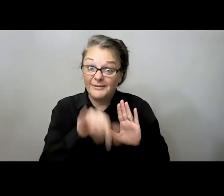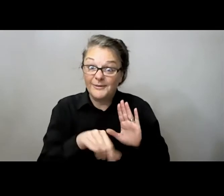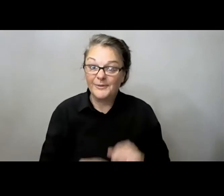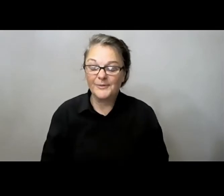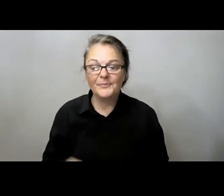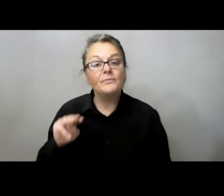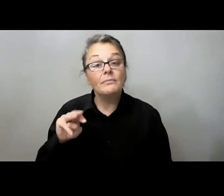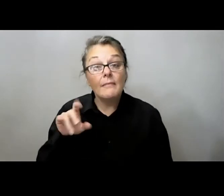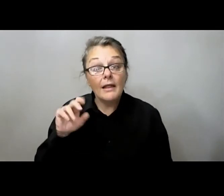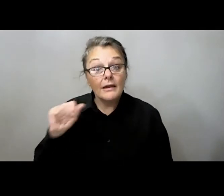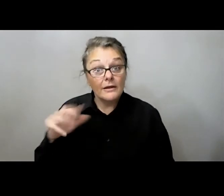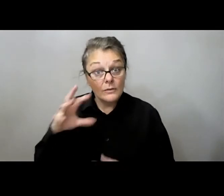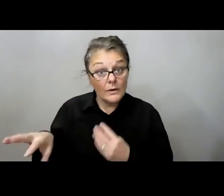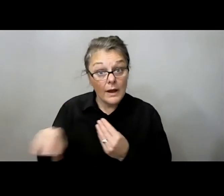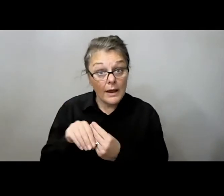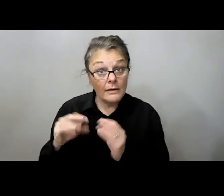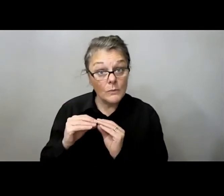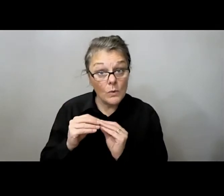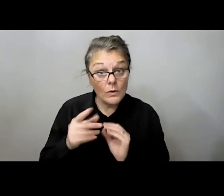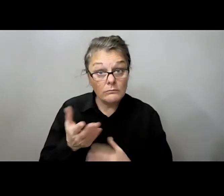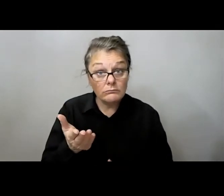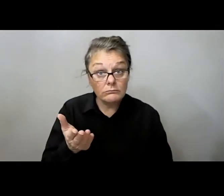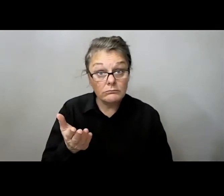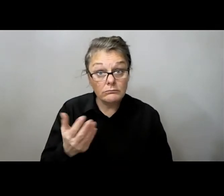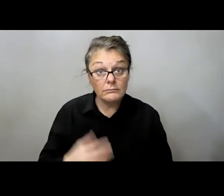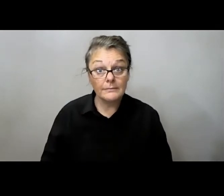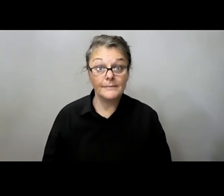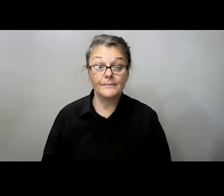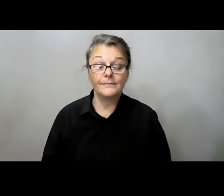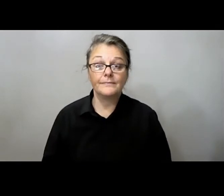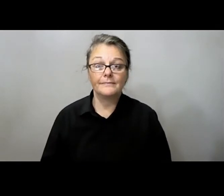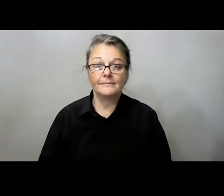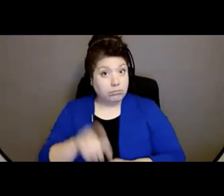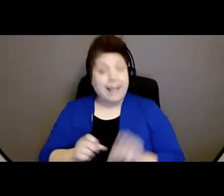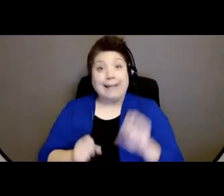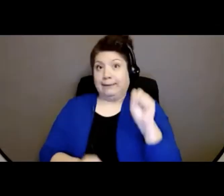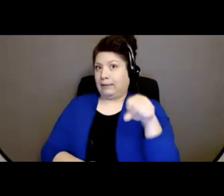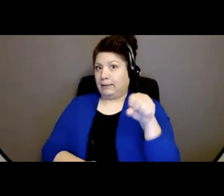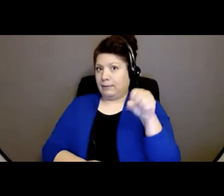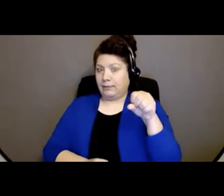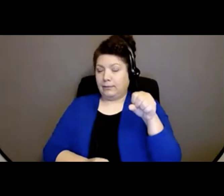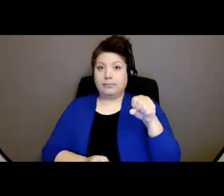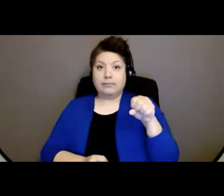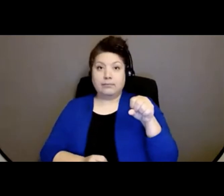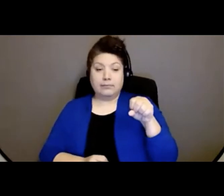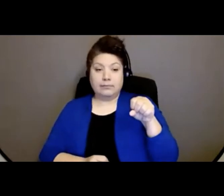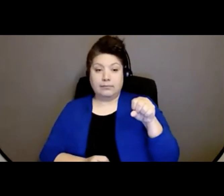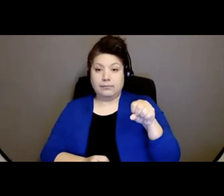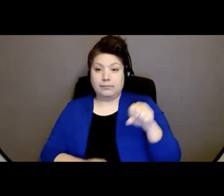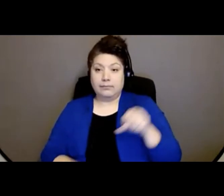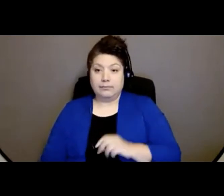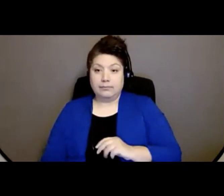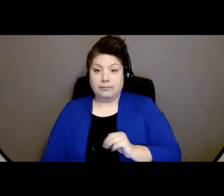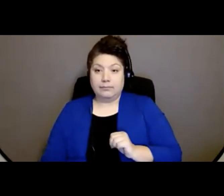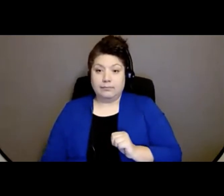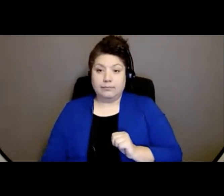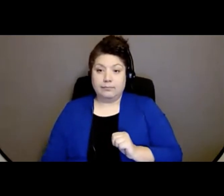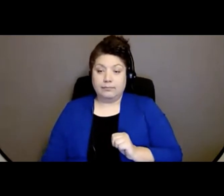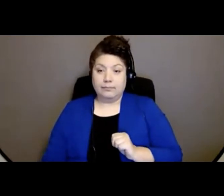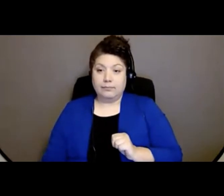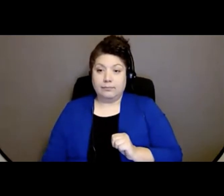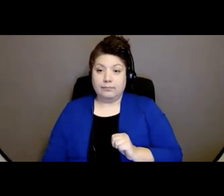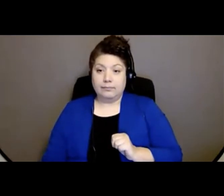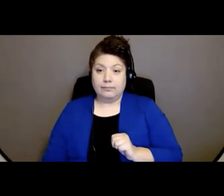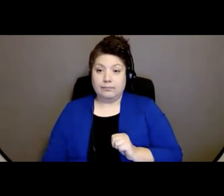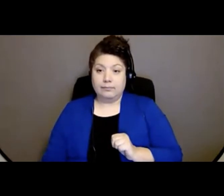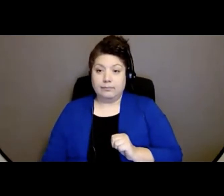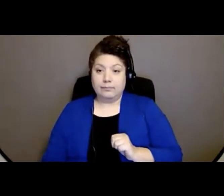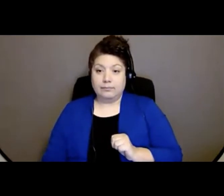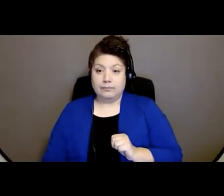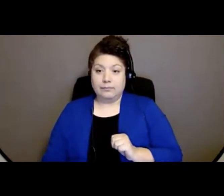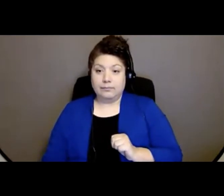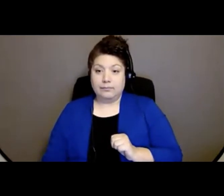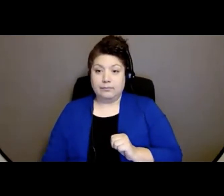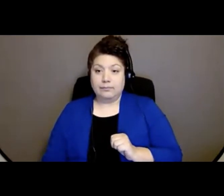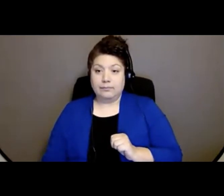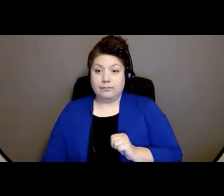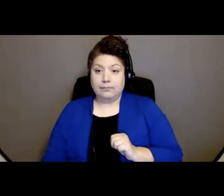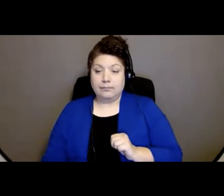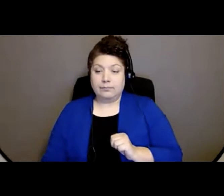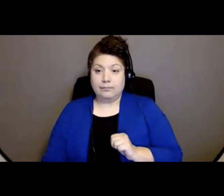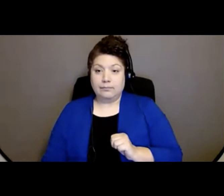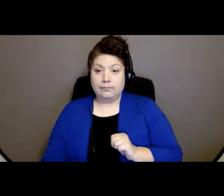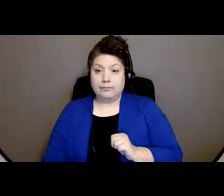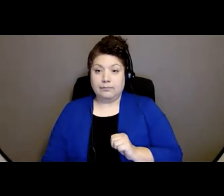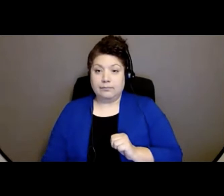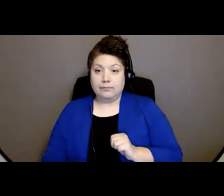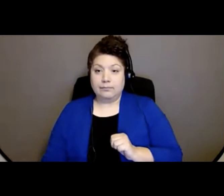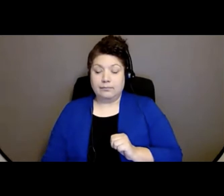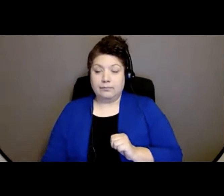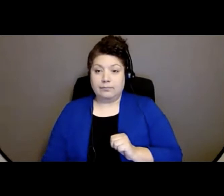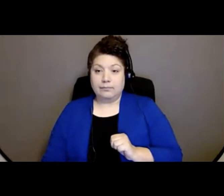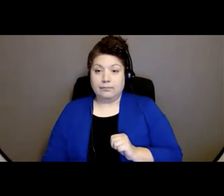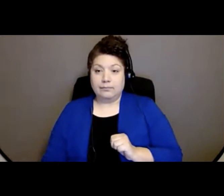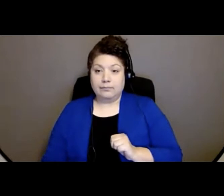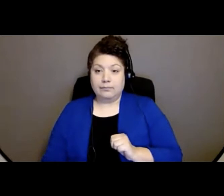DEFINITION OF DISABILITY? MELANIE: YES. HOLD ON